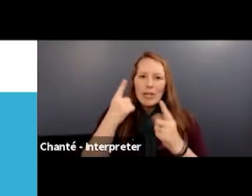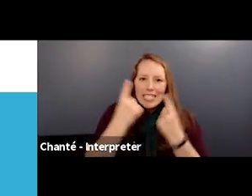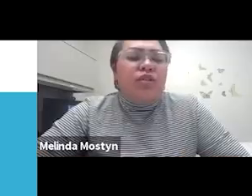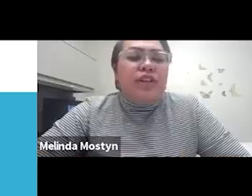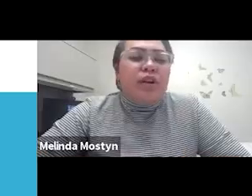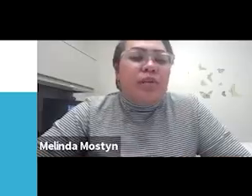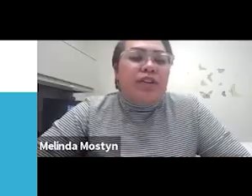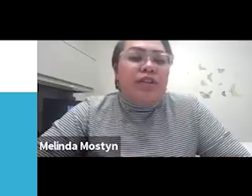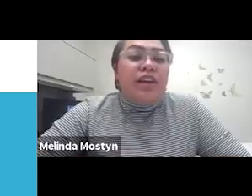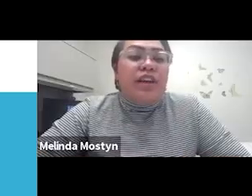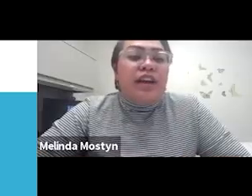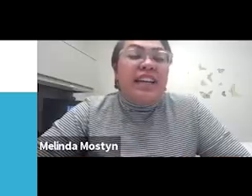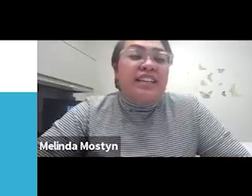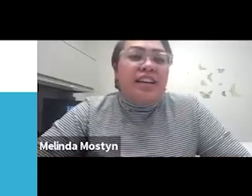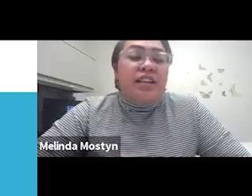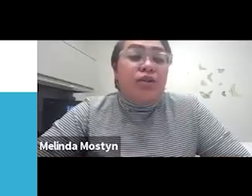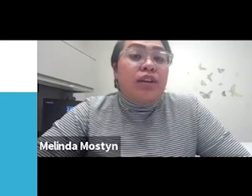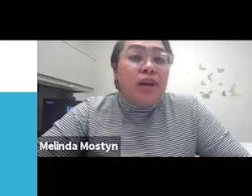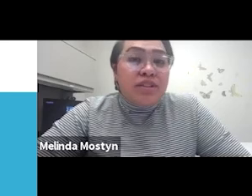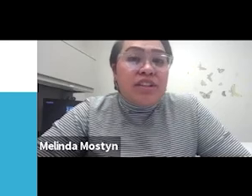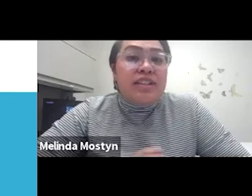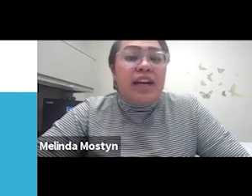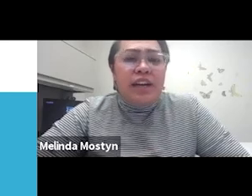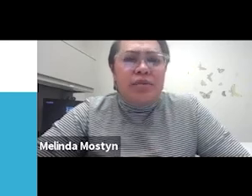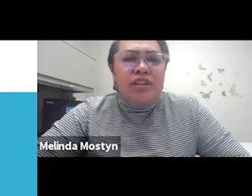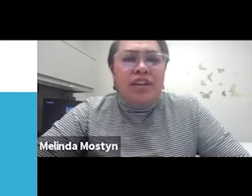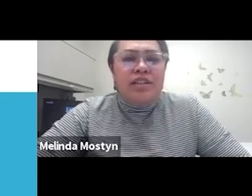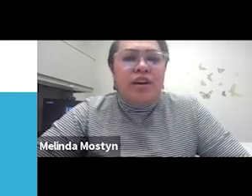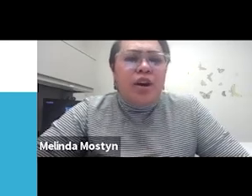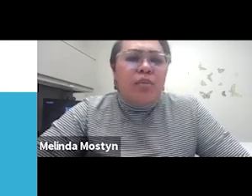to not only think about the identities or the labels that society puts on us,